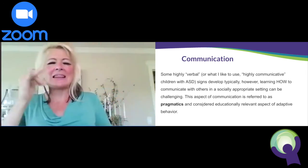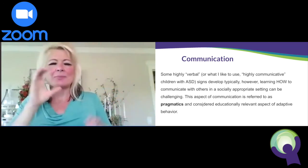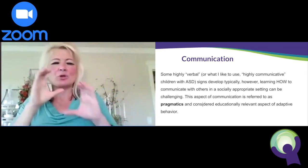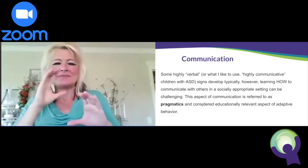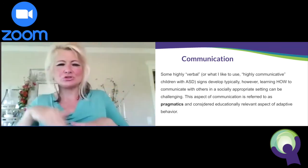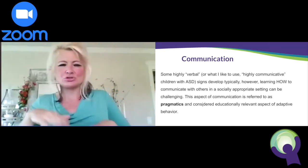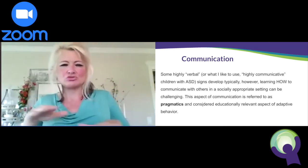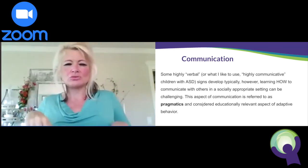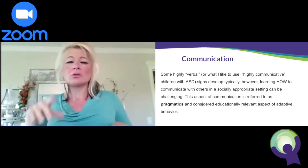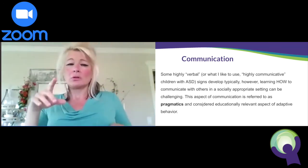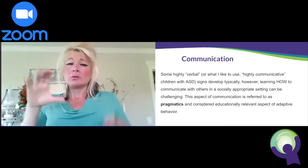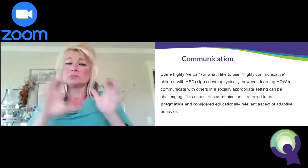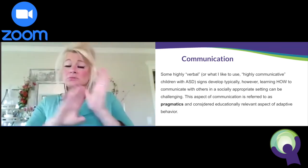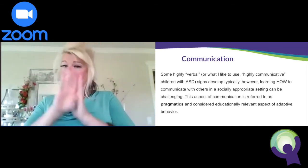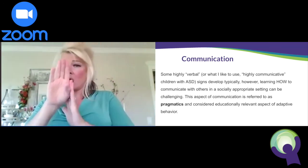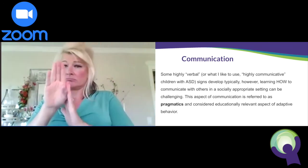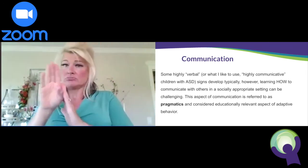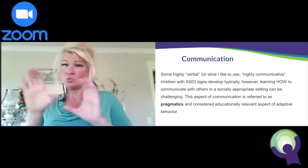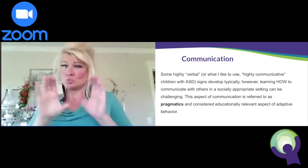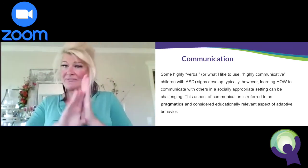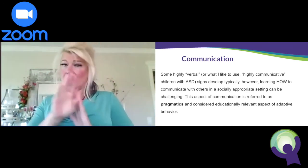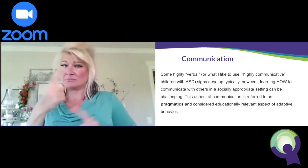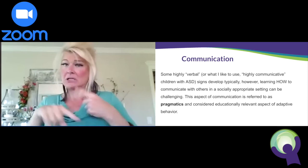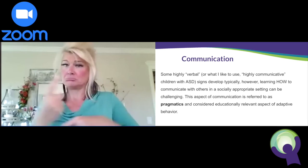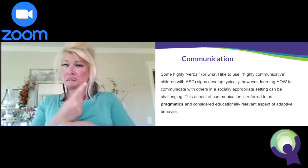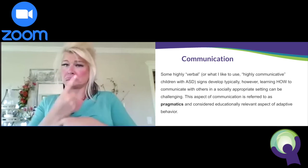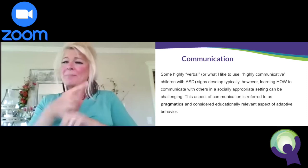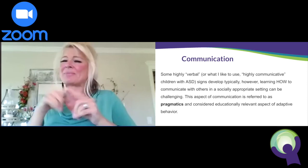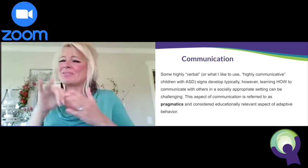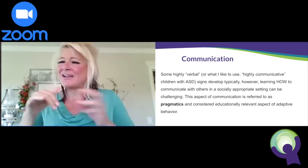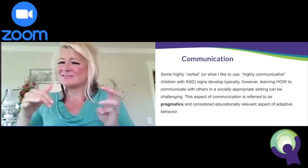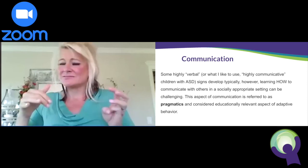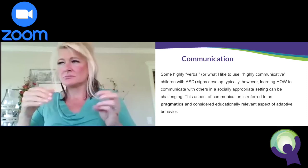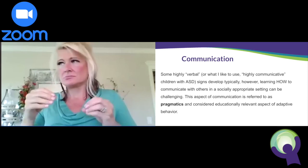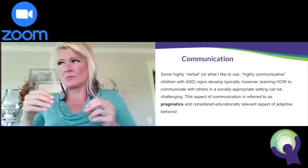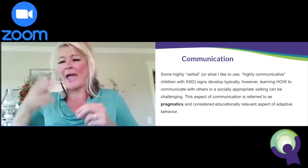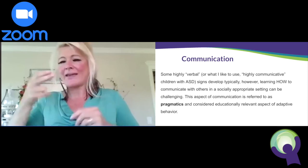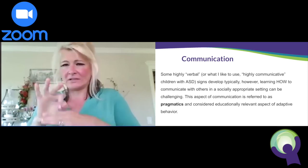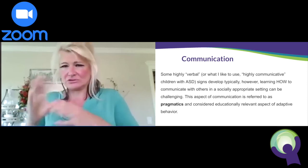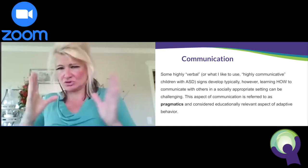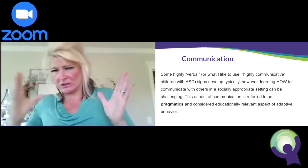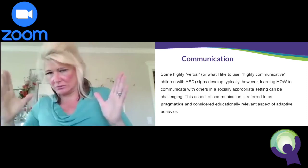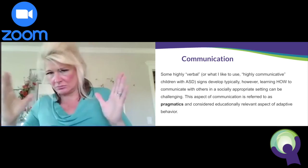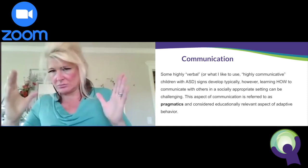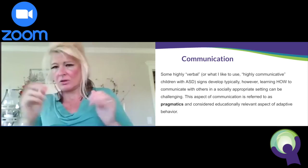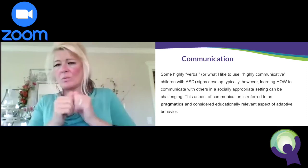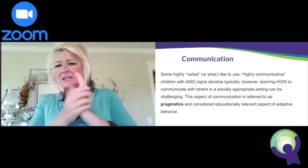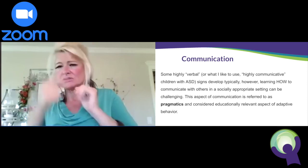All right next slide. Yes, so communication. They can develop sign appropriately and